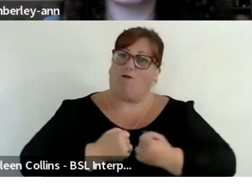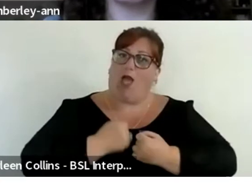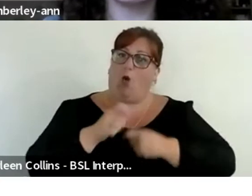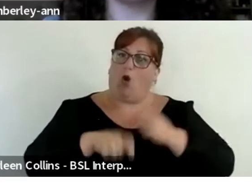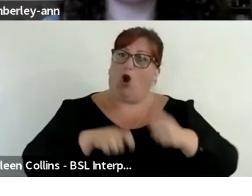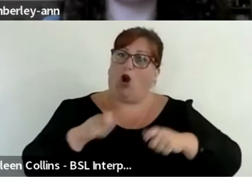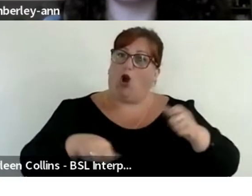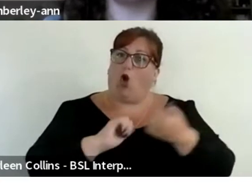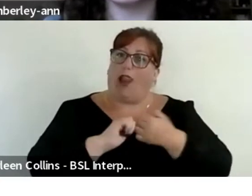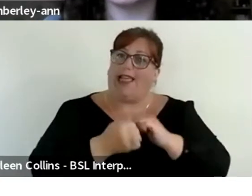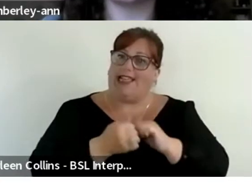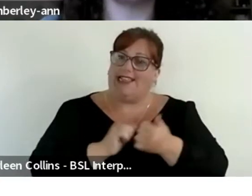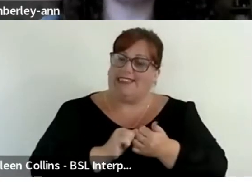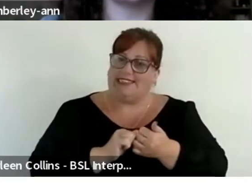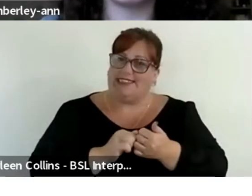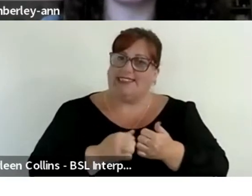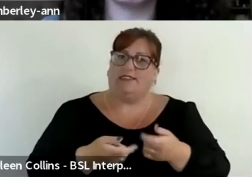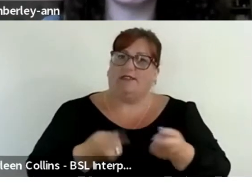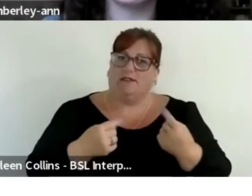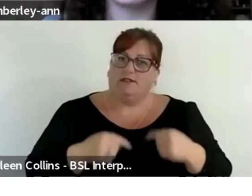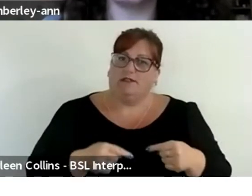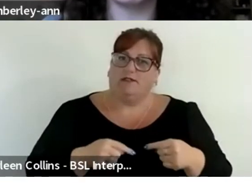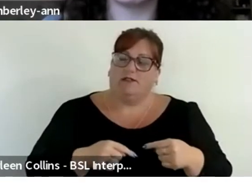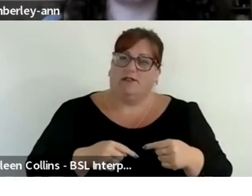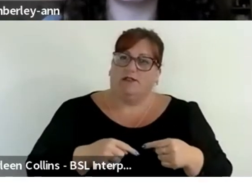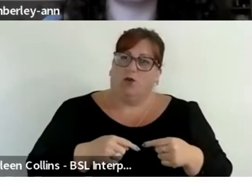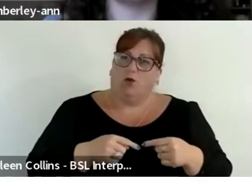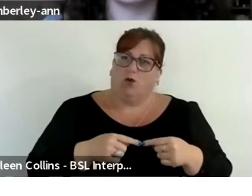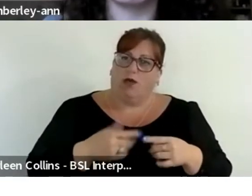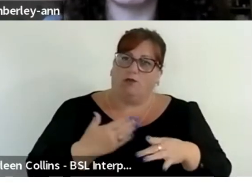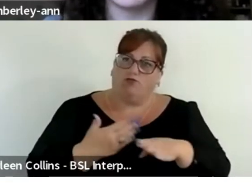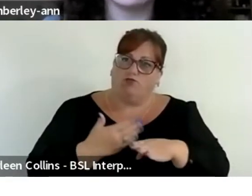Working through the UK Government's disability confidence scheme are at Level 2 of that.